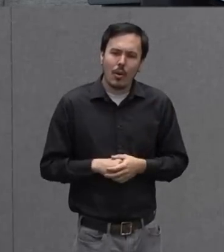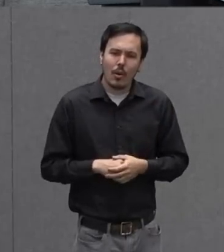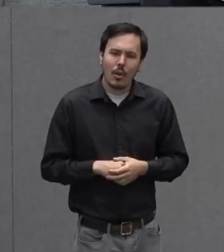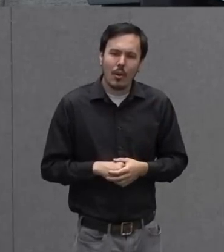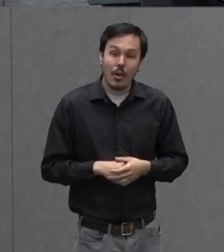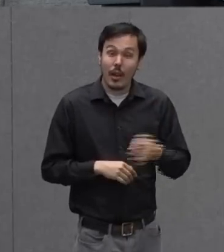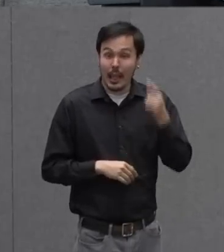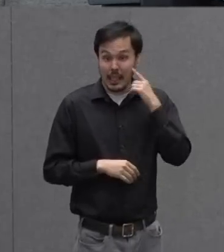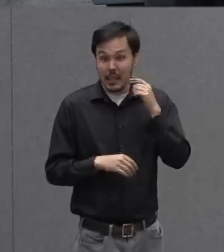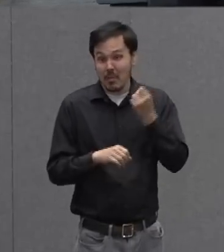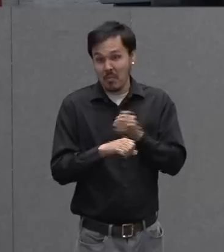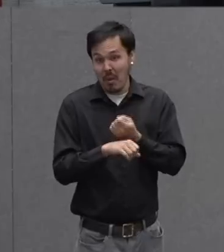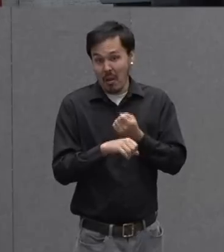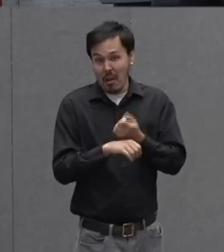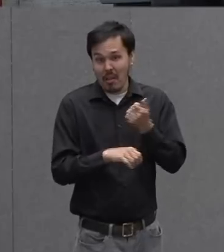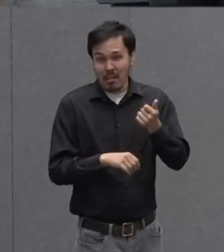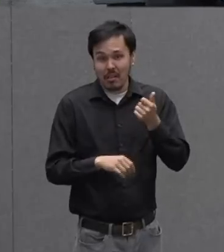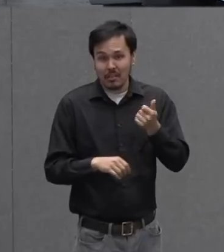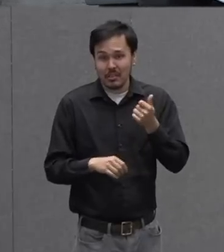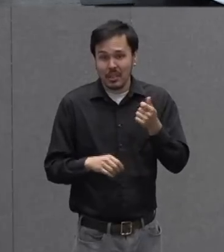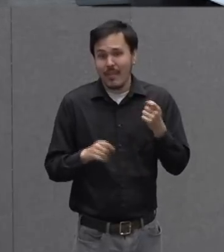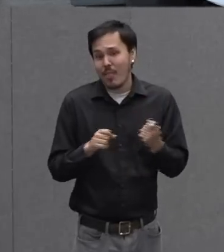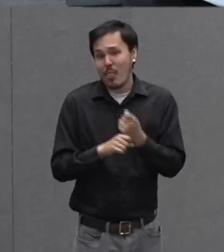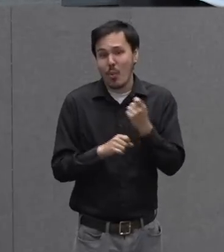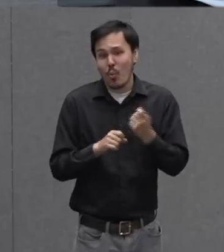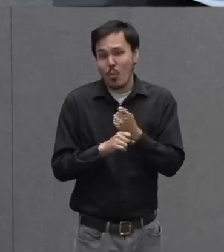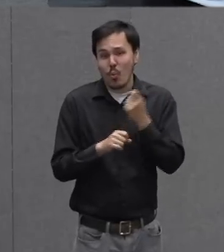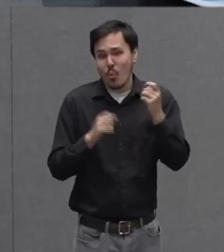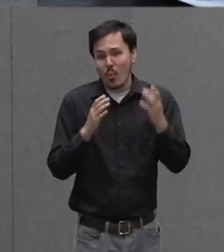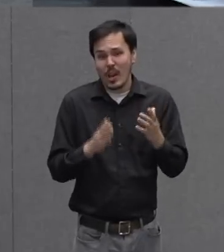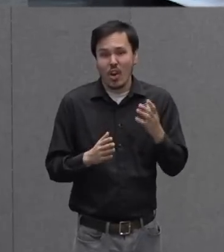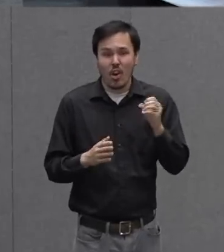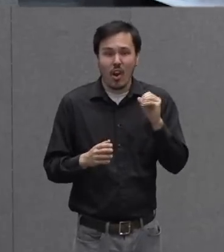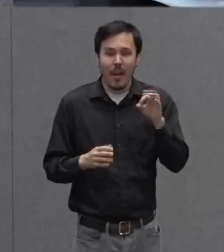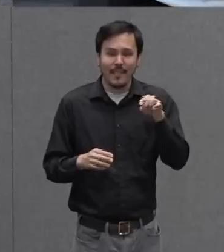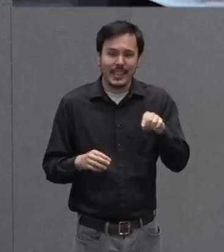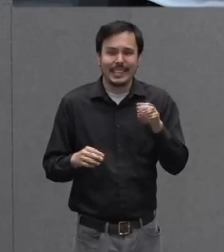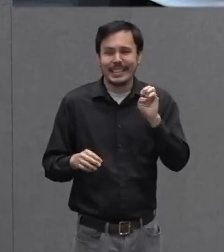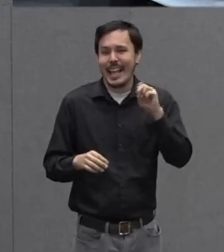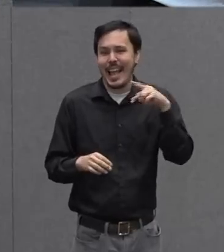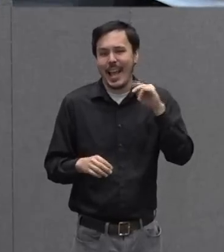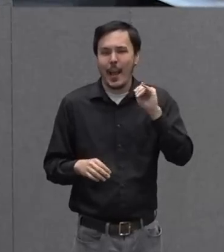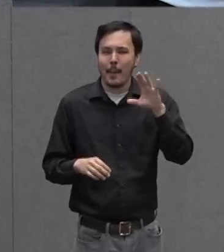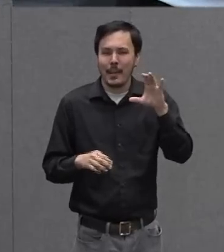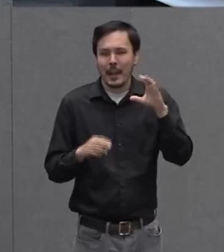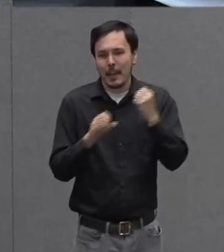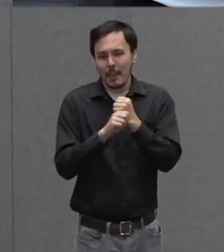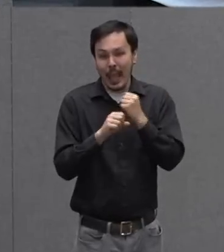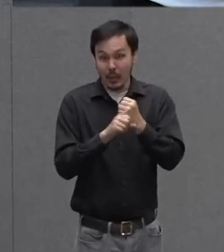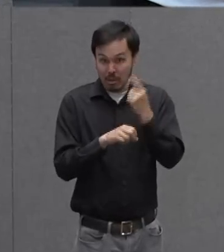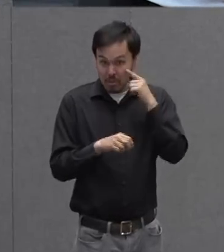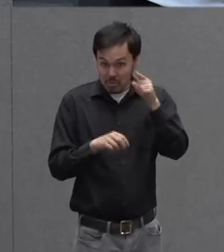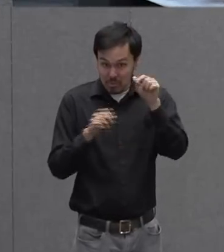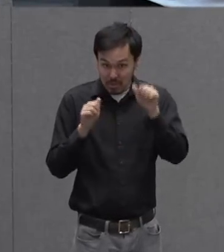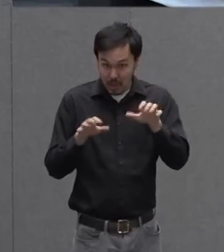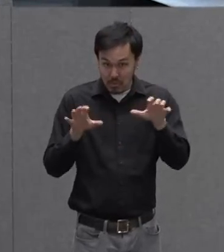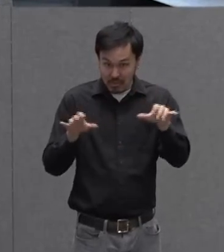I think rock is the winner of this epic rock, paper battle. Do you think this is a game you could play at home with your family?